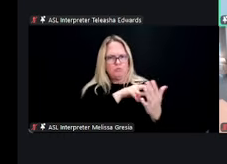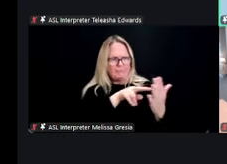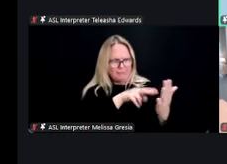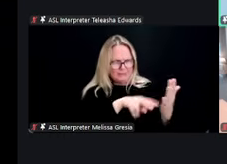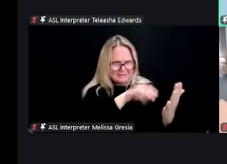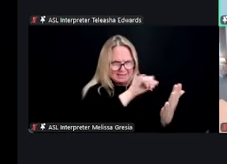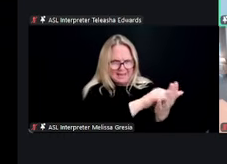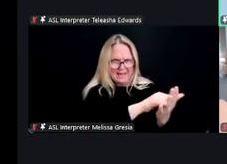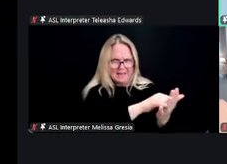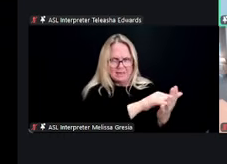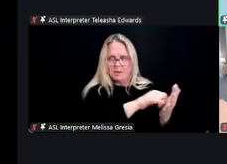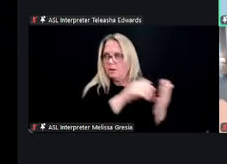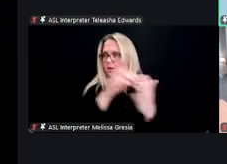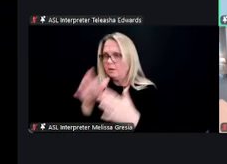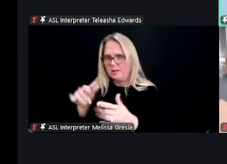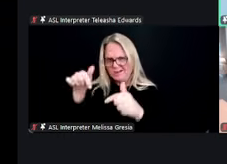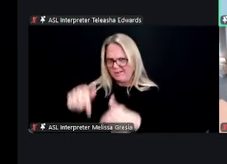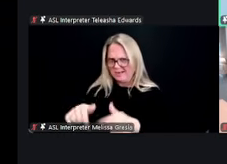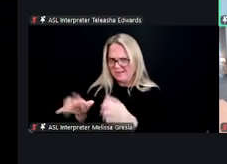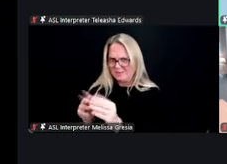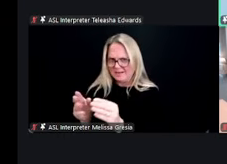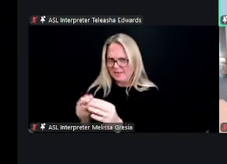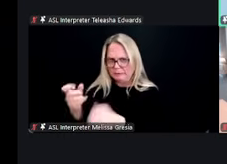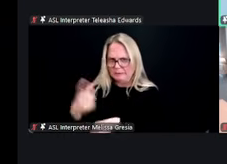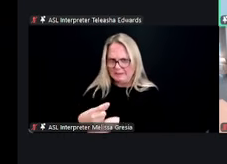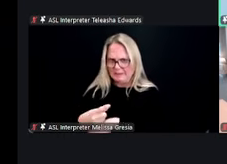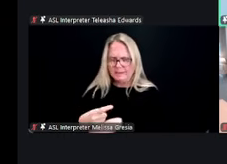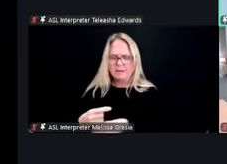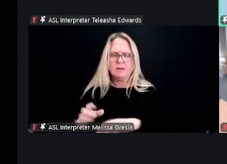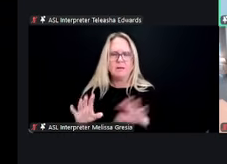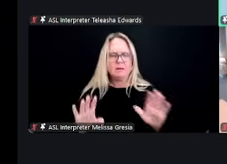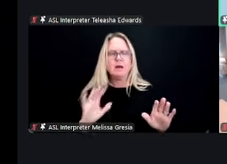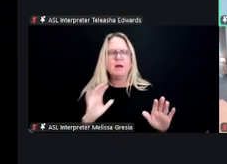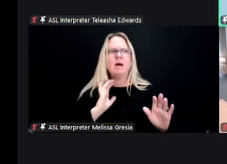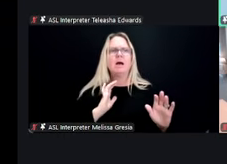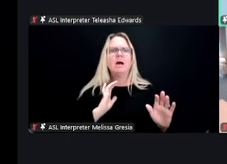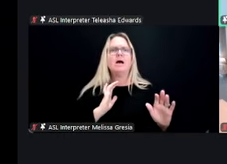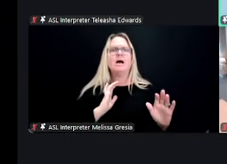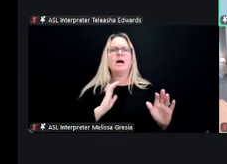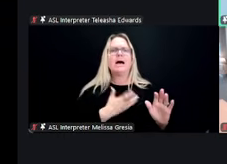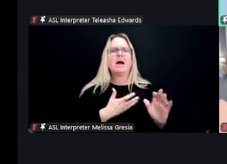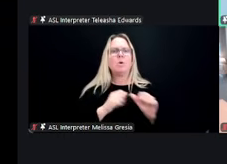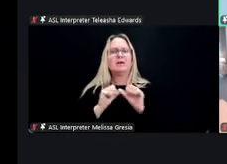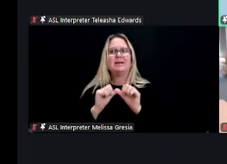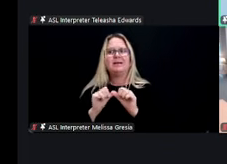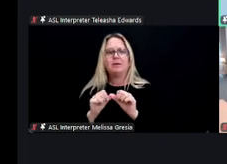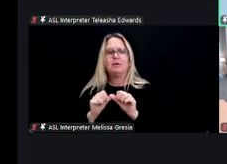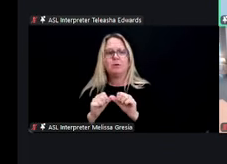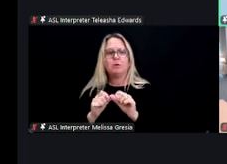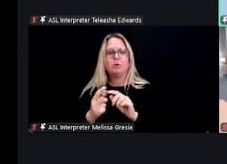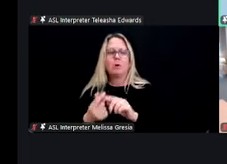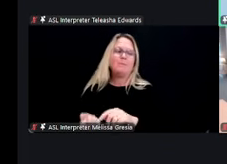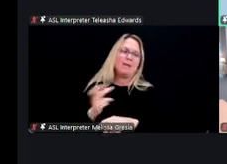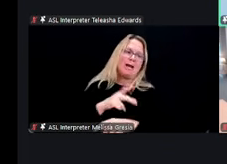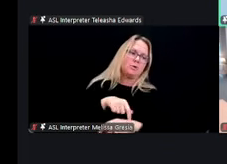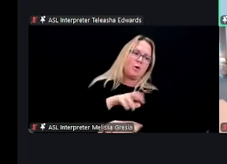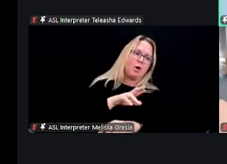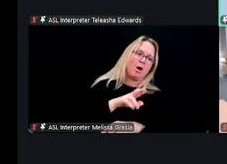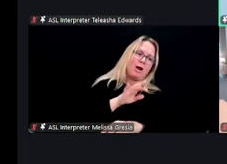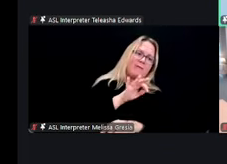um town hall today. And so our continual reference back to the RFA is just because we want to make